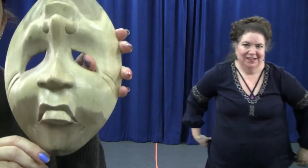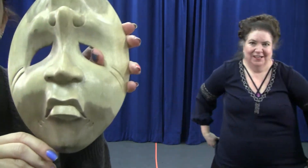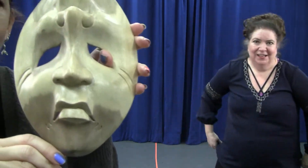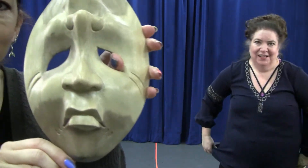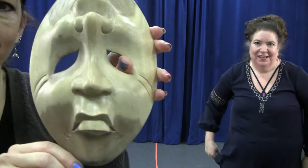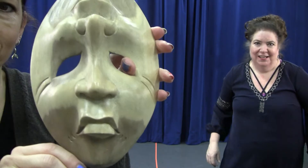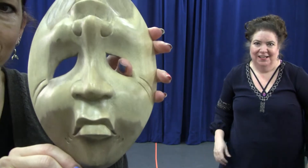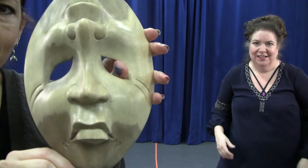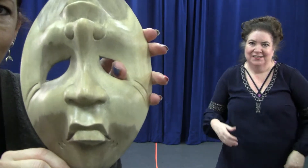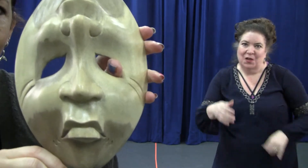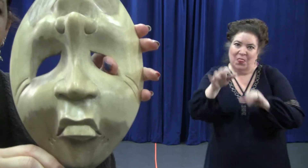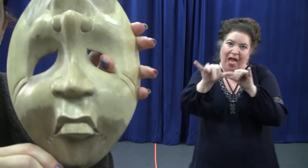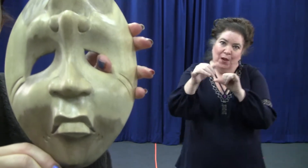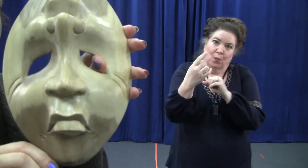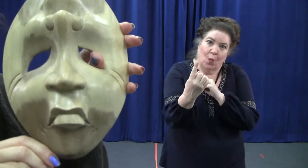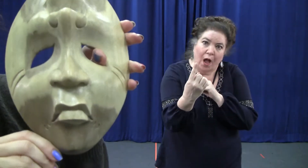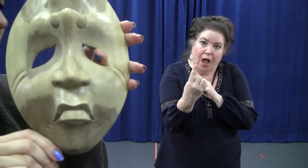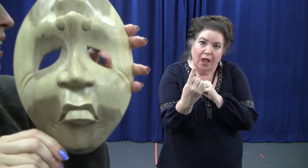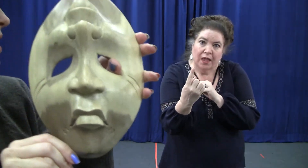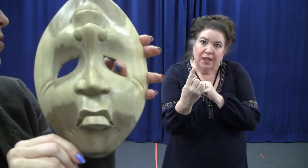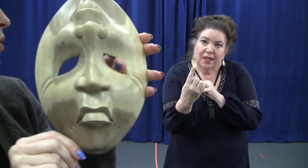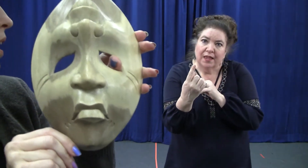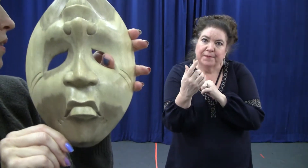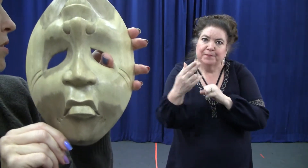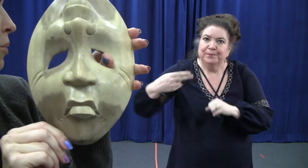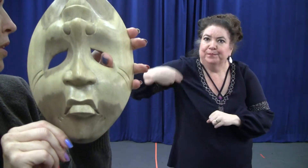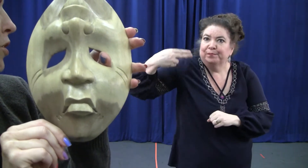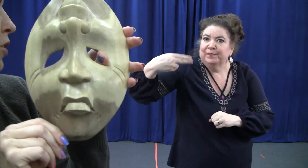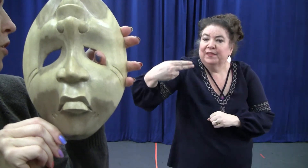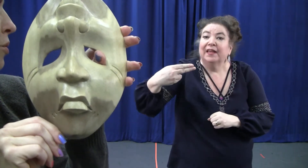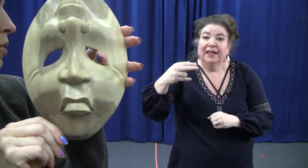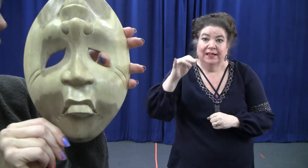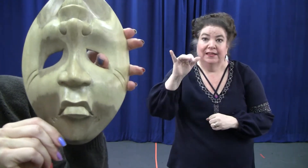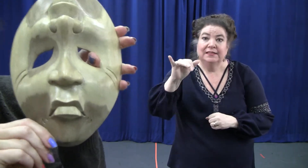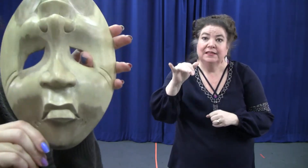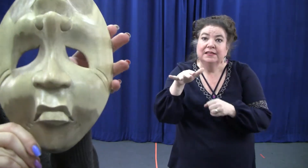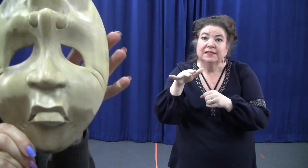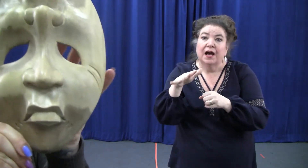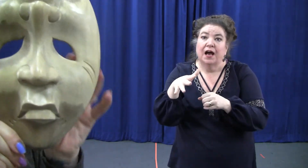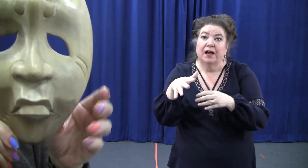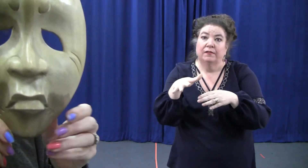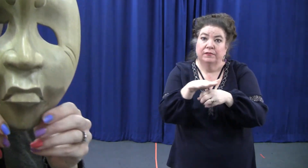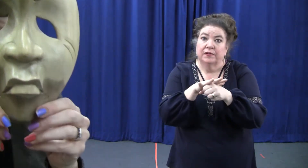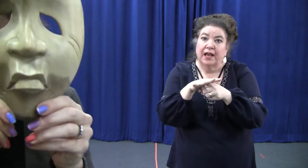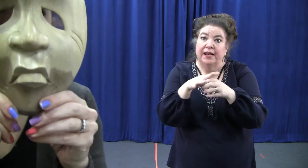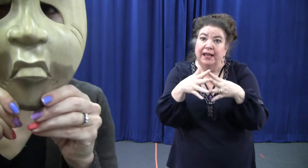(Heather) what's the history on this one, do you know? (Luane) this is a a Native